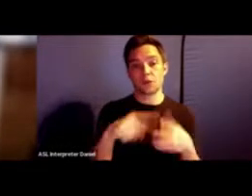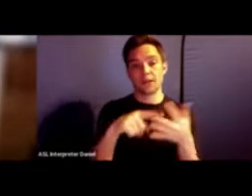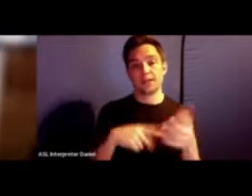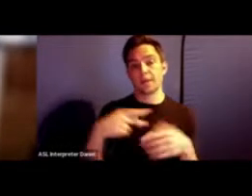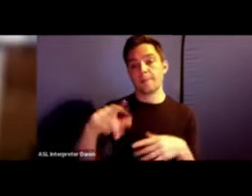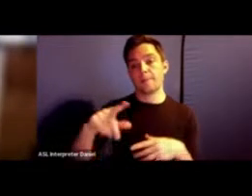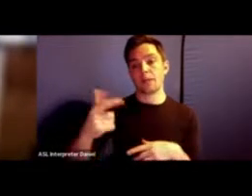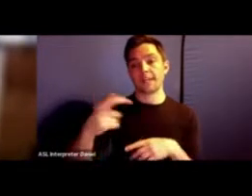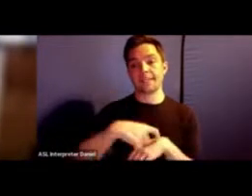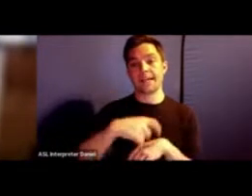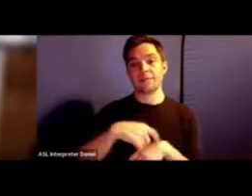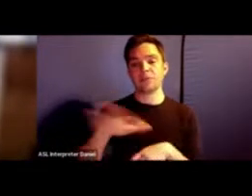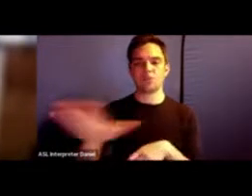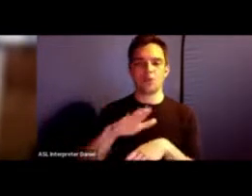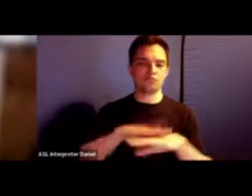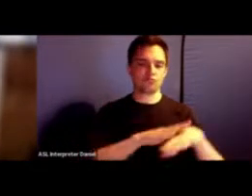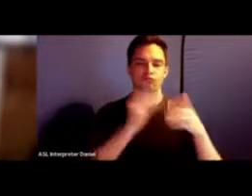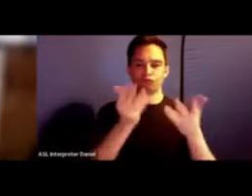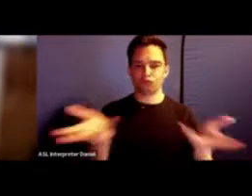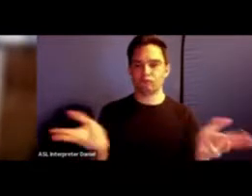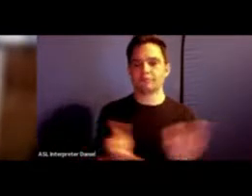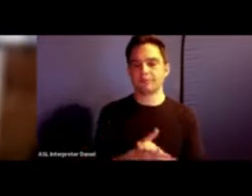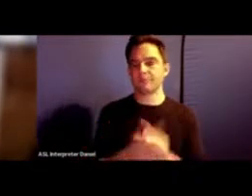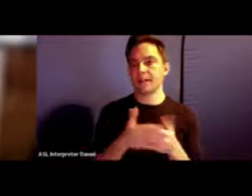your fair warning. Next slide please.